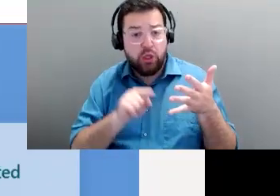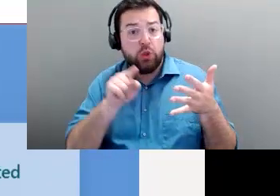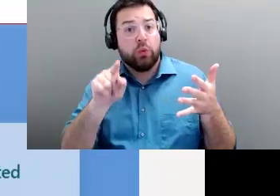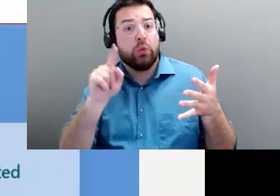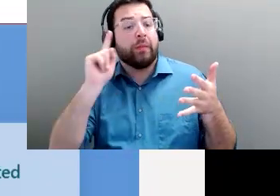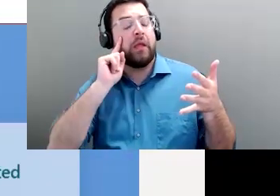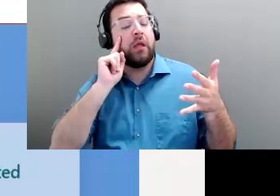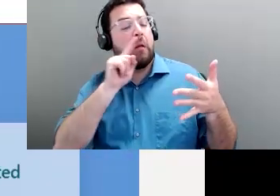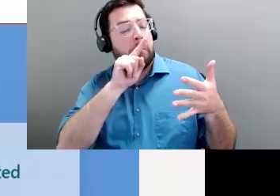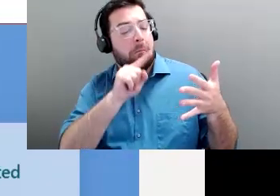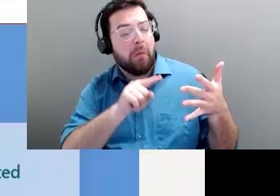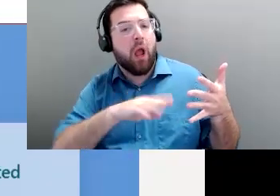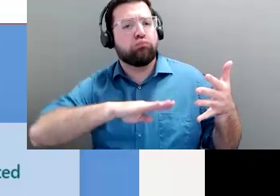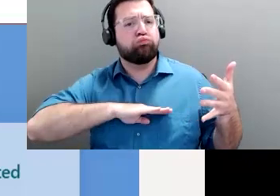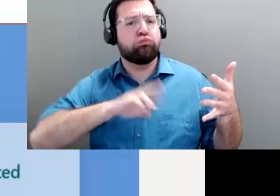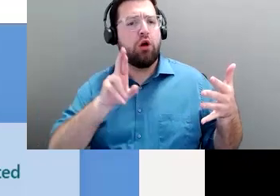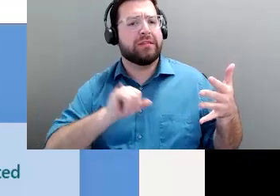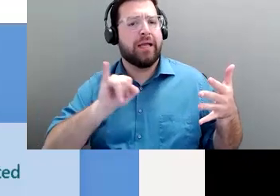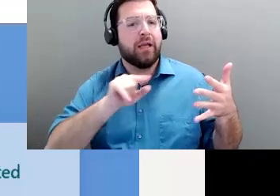are RSI.